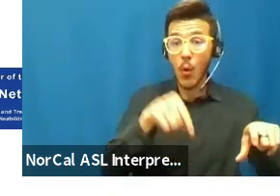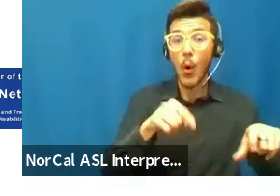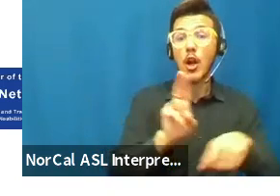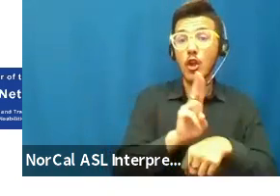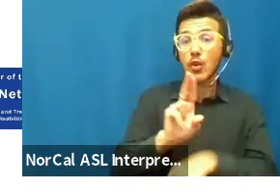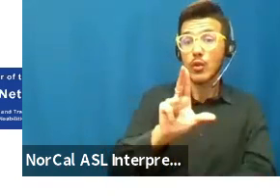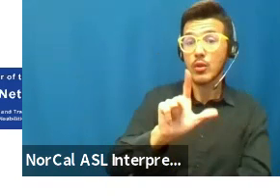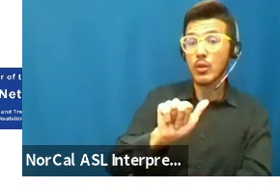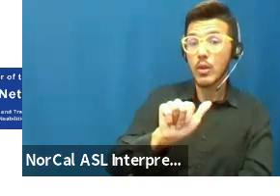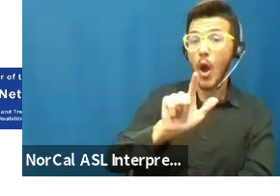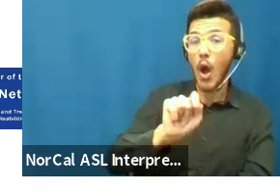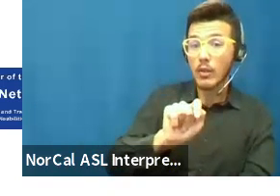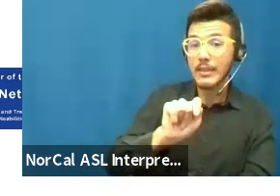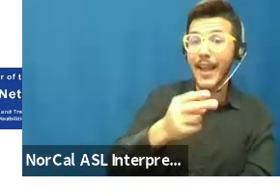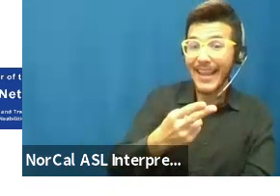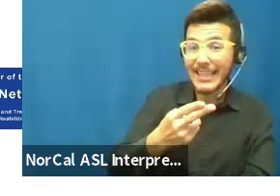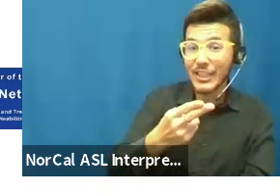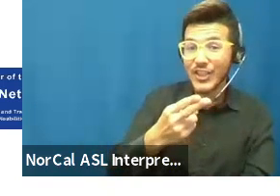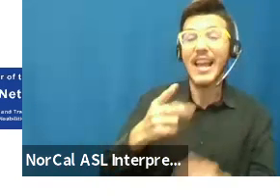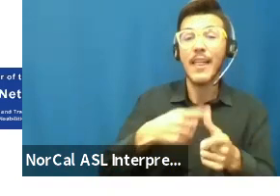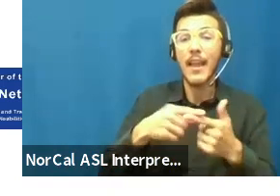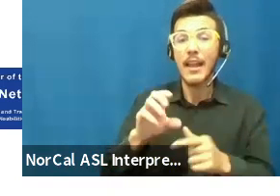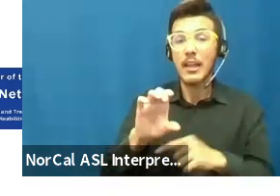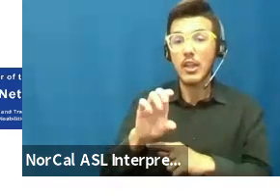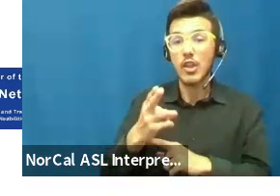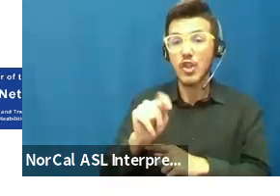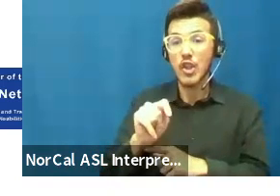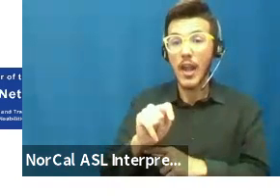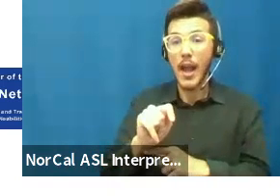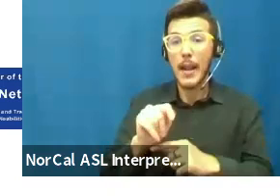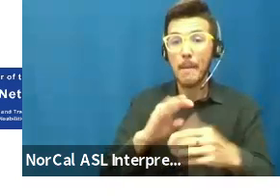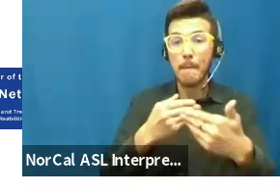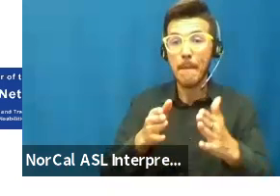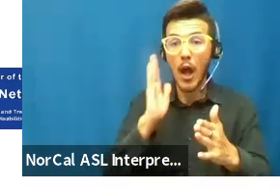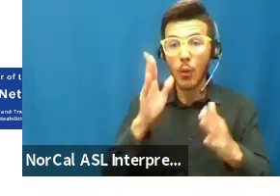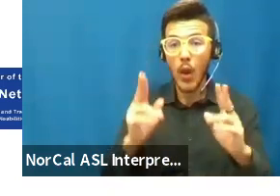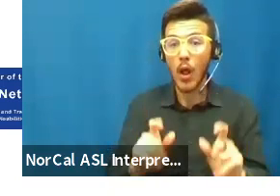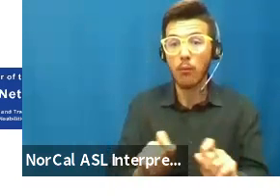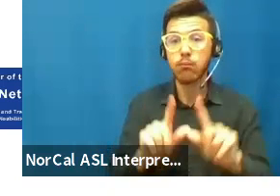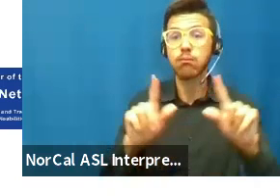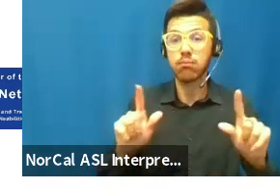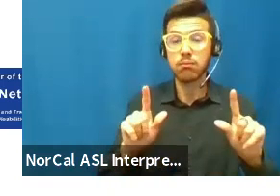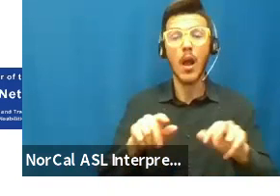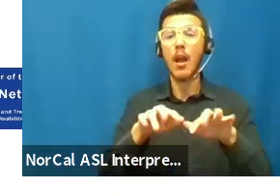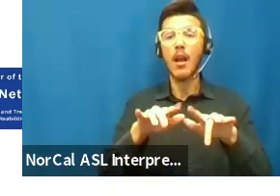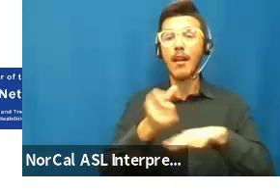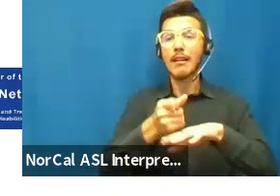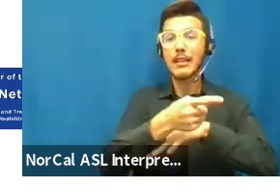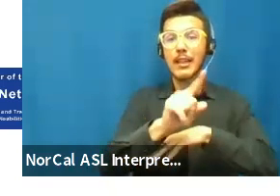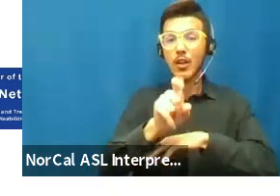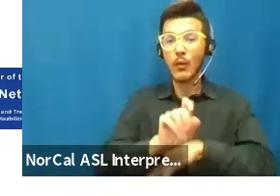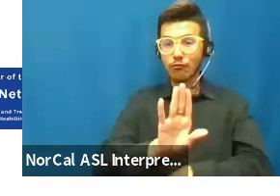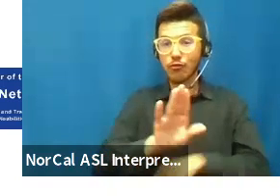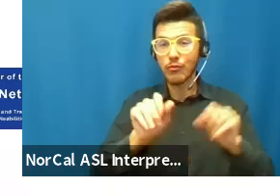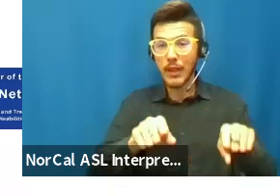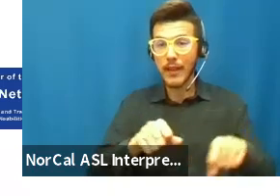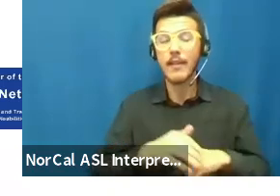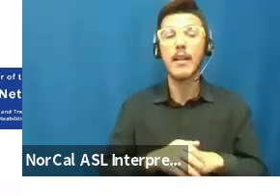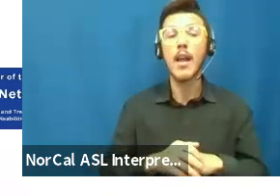that chat box and then enter your chat message. You can also email us at adatech@adapacific.org,